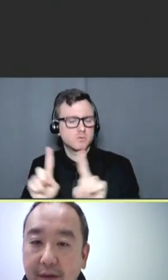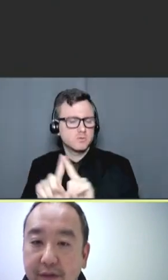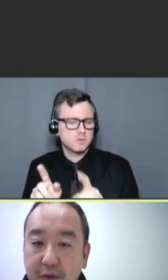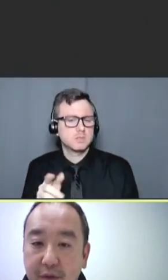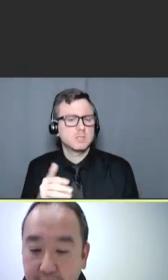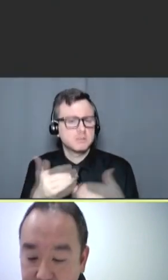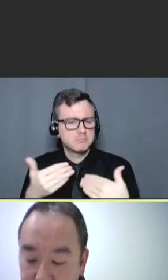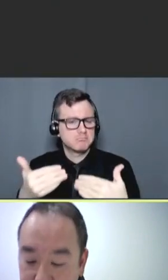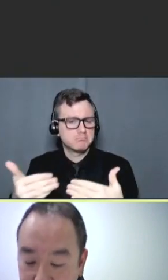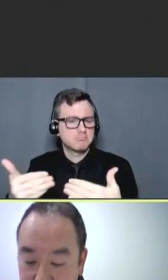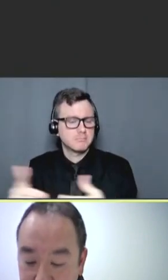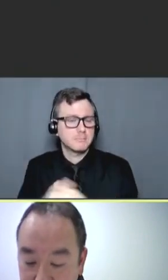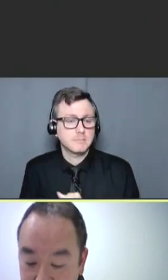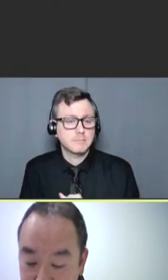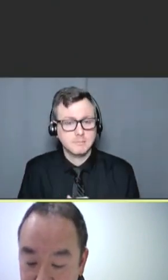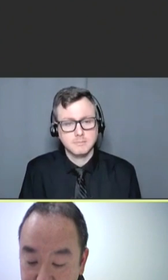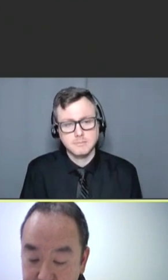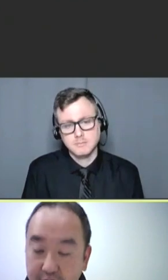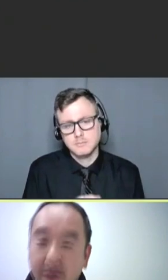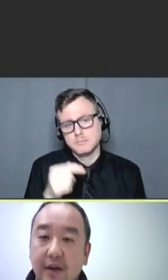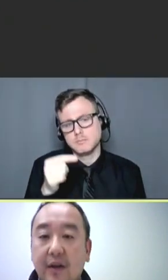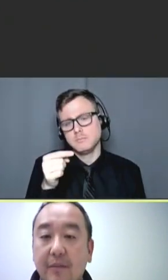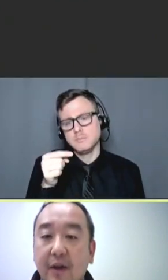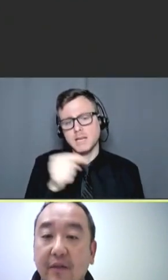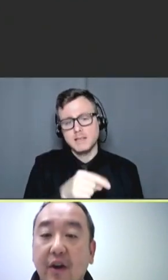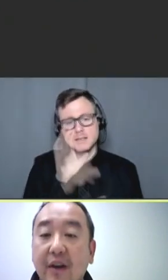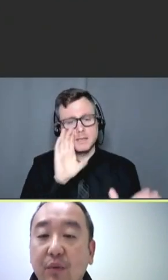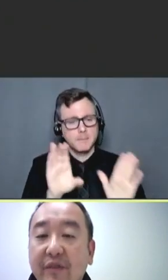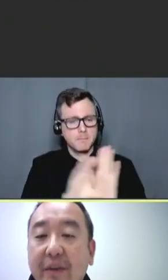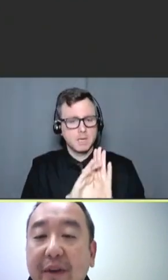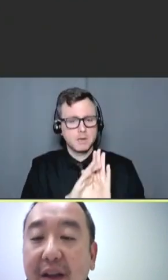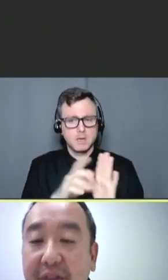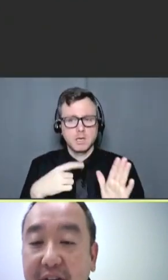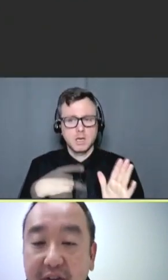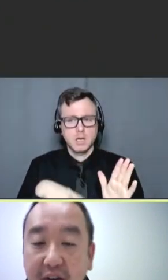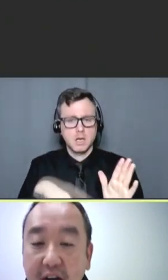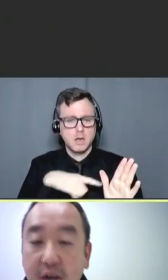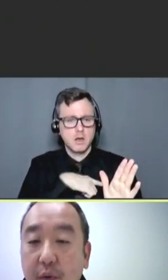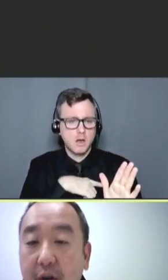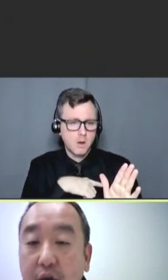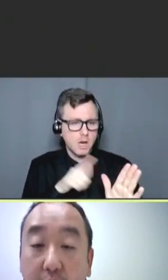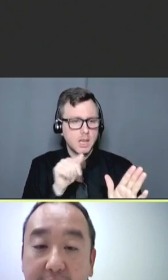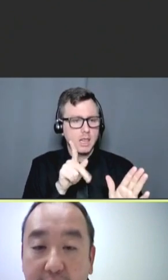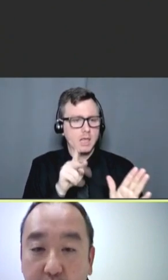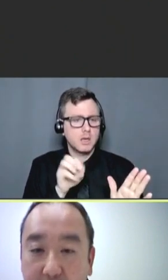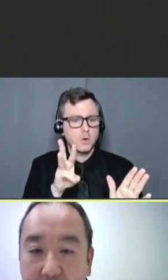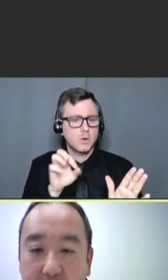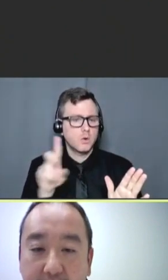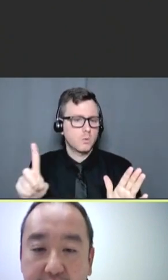So, this is an image of our Lakewood Family Health Center, where normally I will be. I'm